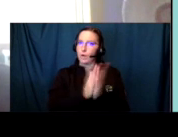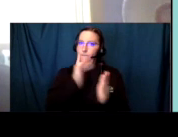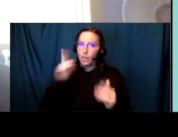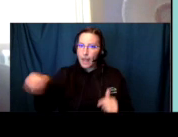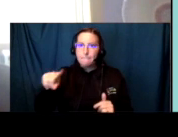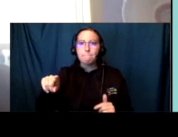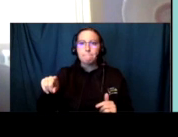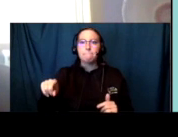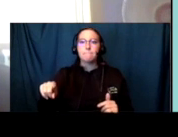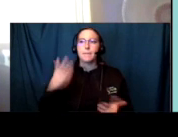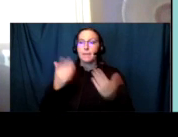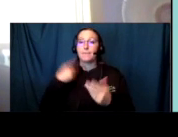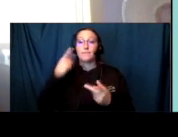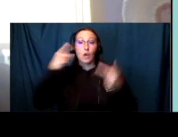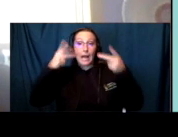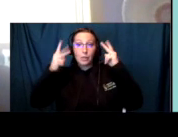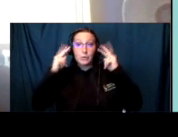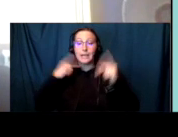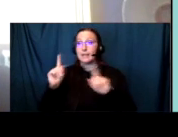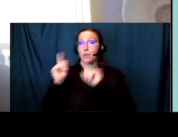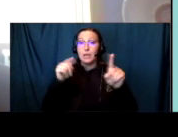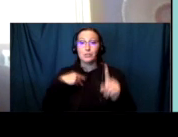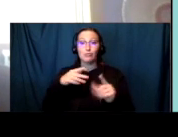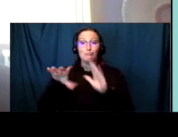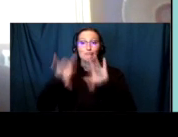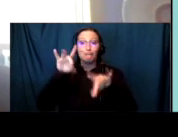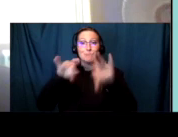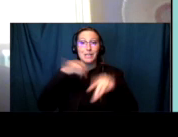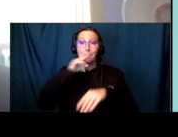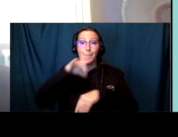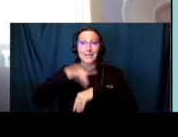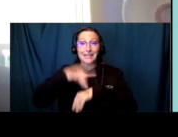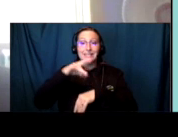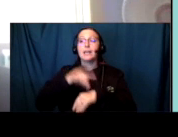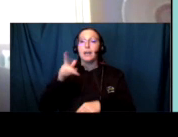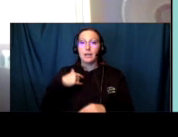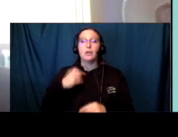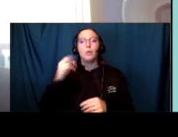Halloween to pick out their pumpkin and you can make an experienced book of the farm animals. You could check out different books from